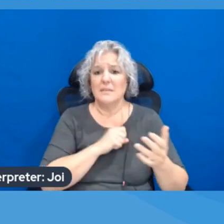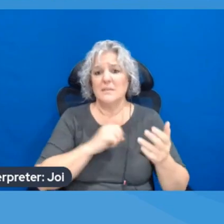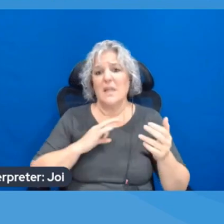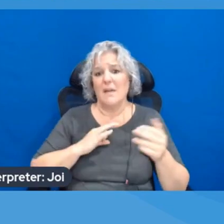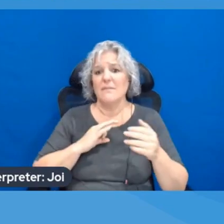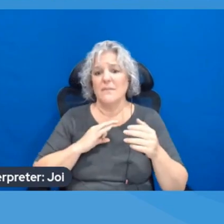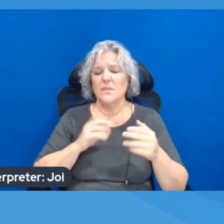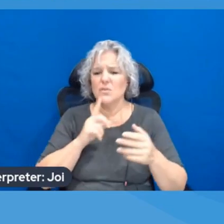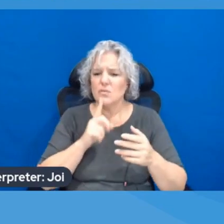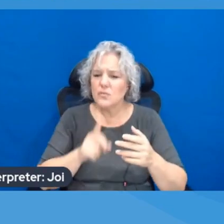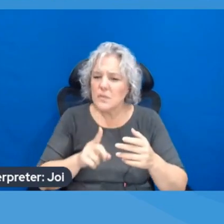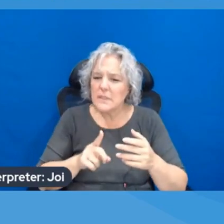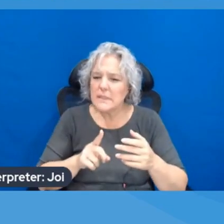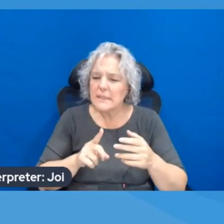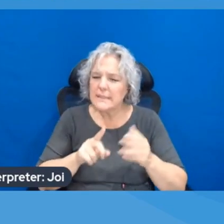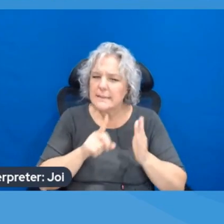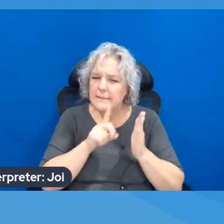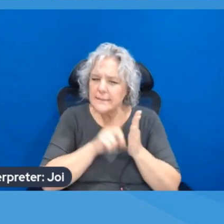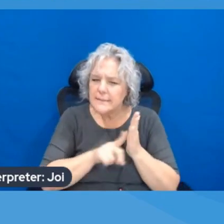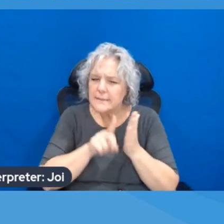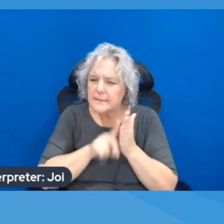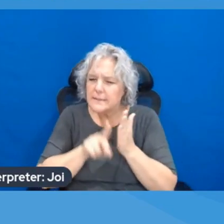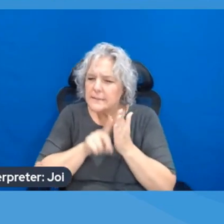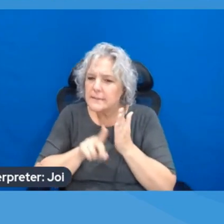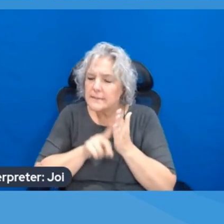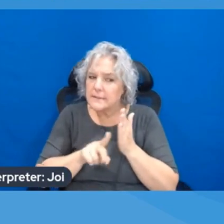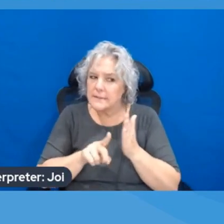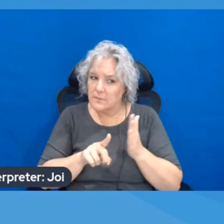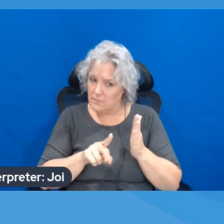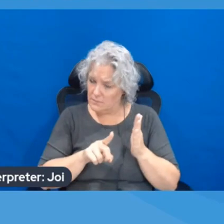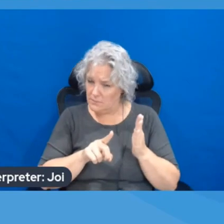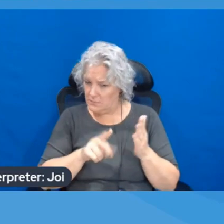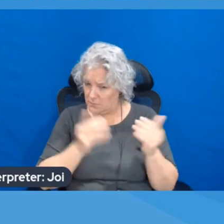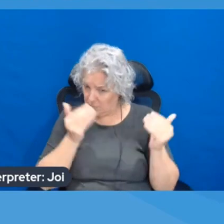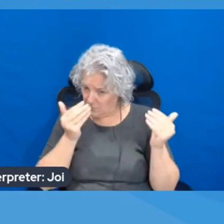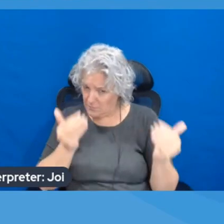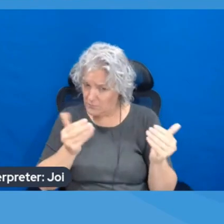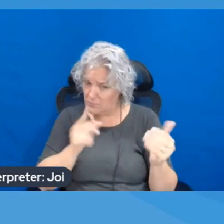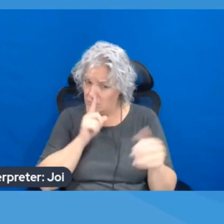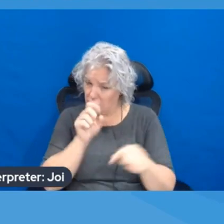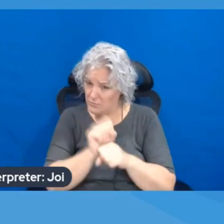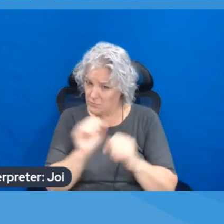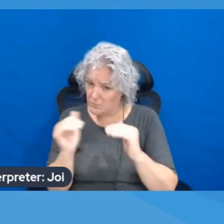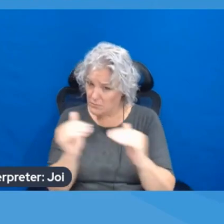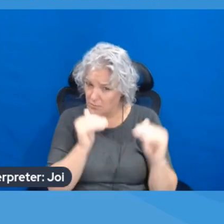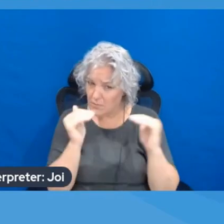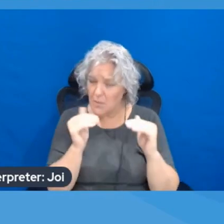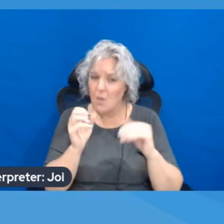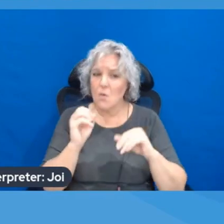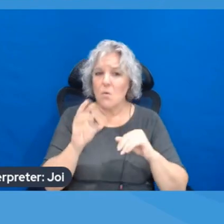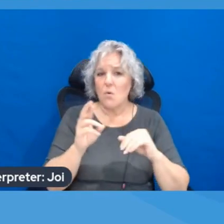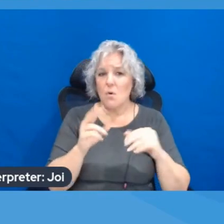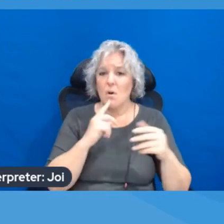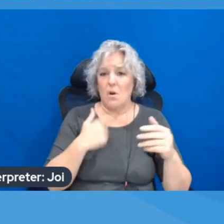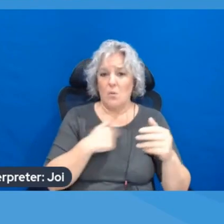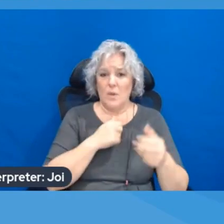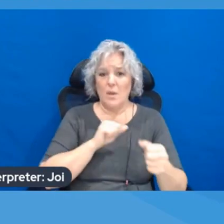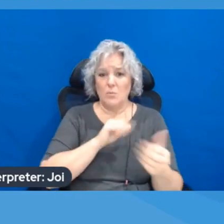to critically assess their readiness to engage in racial equity work so that we are approaching racial equity